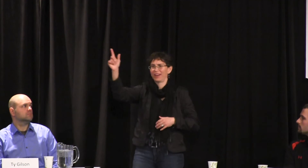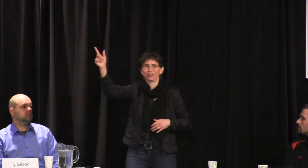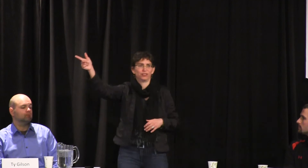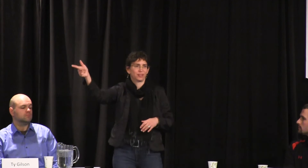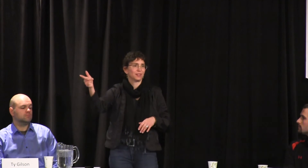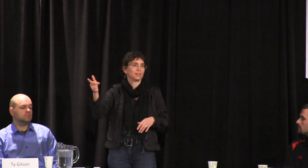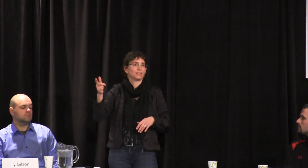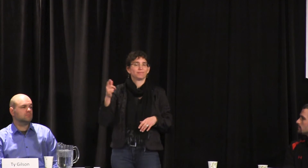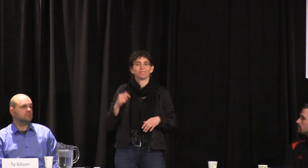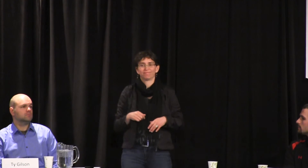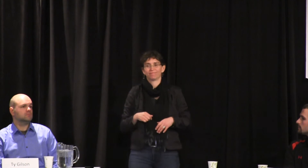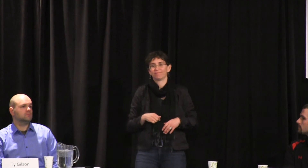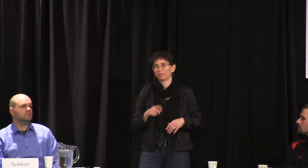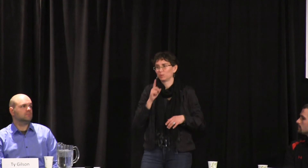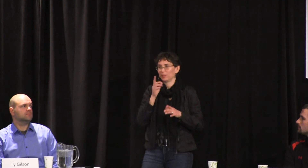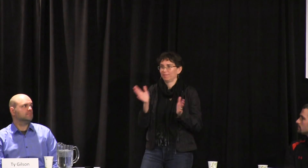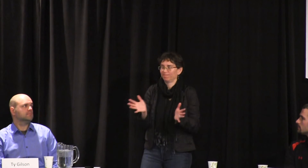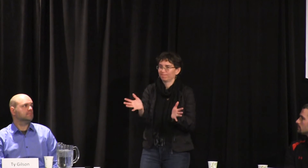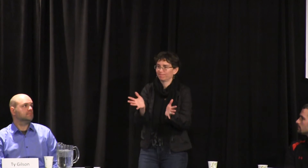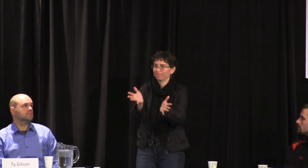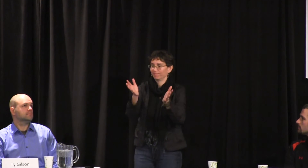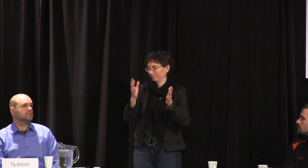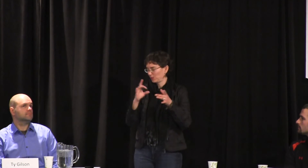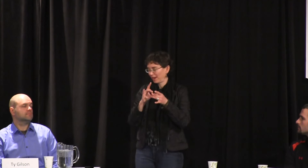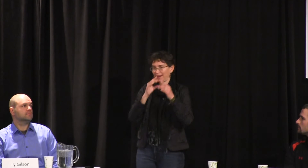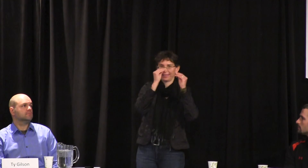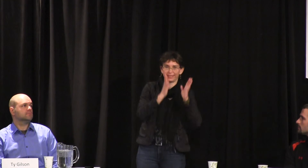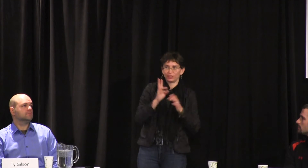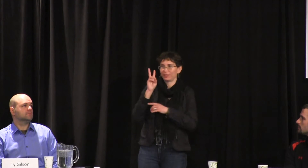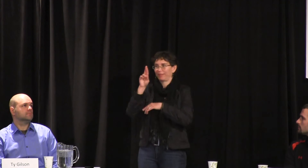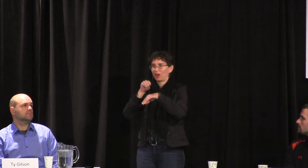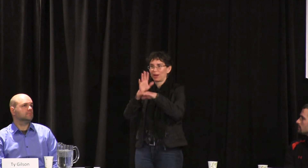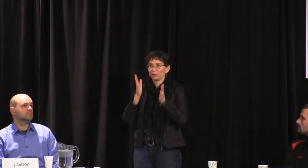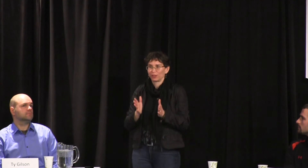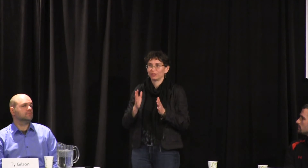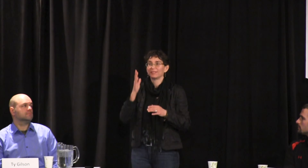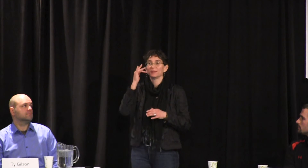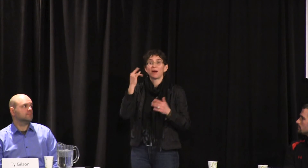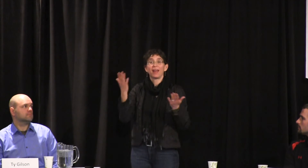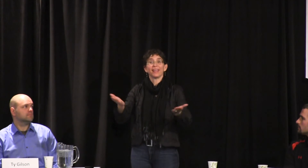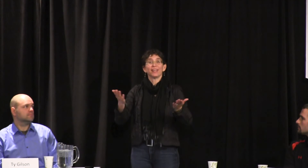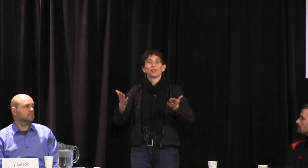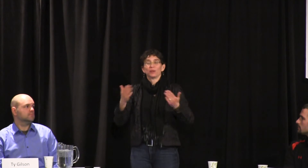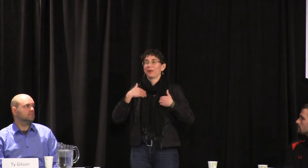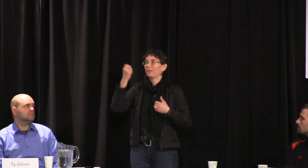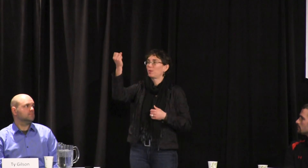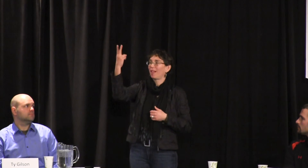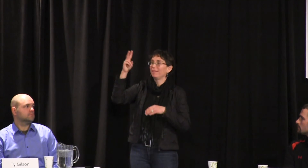Instead of waiting until later. Start while you're in high school. And so we really encourage the teachers and the counselors to --